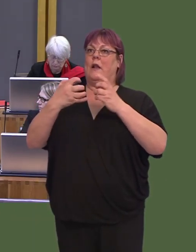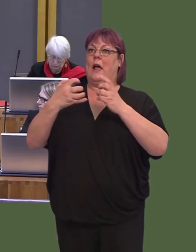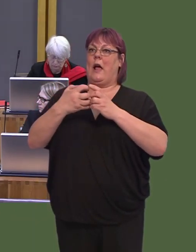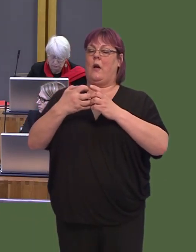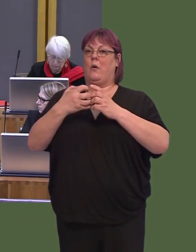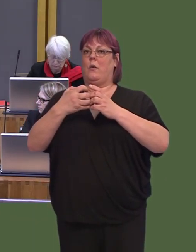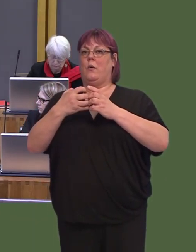schemes.